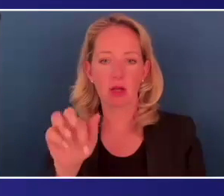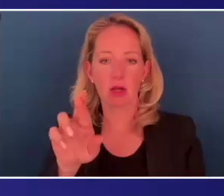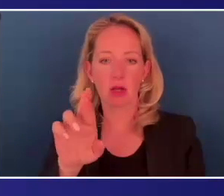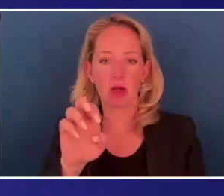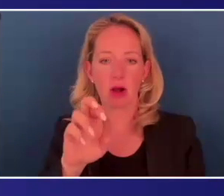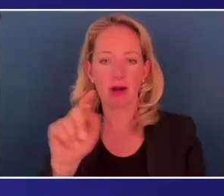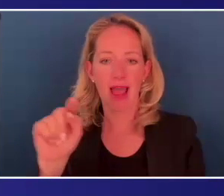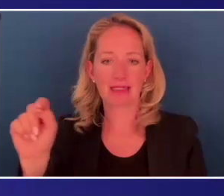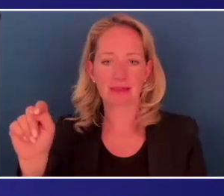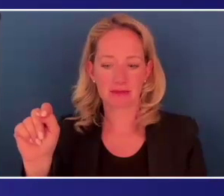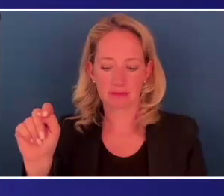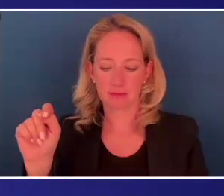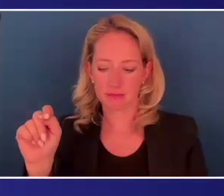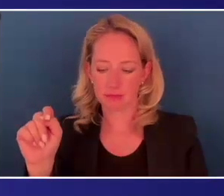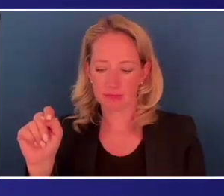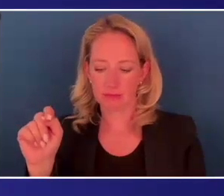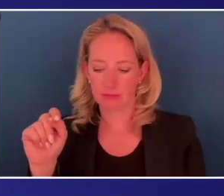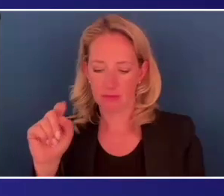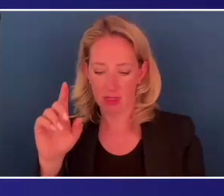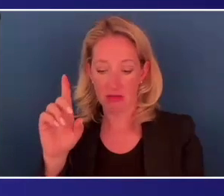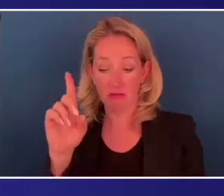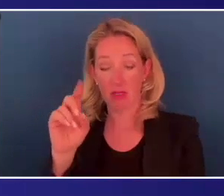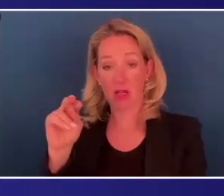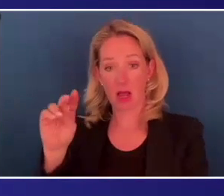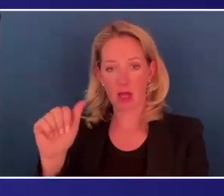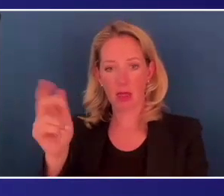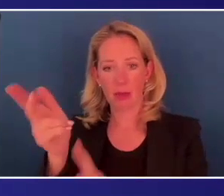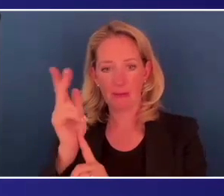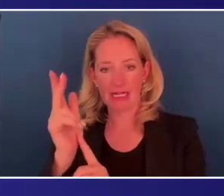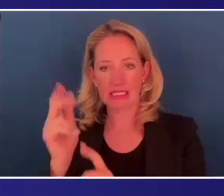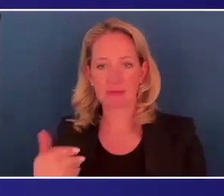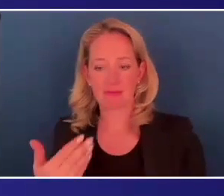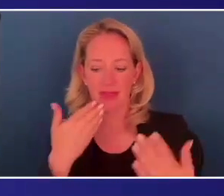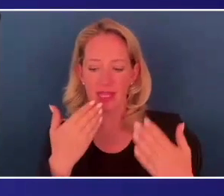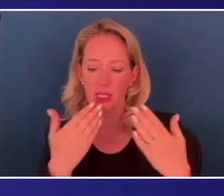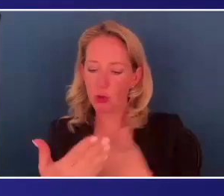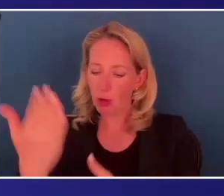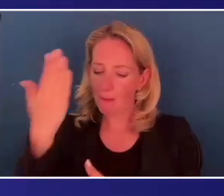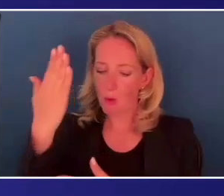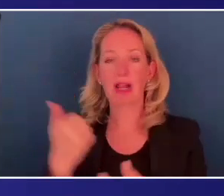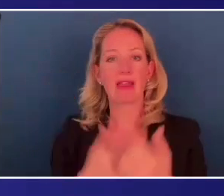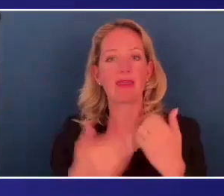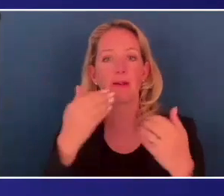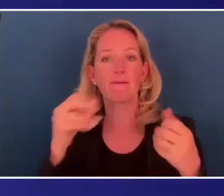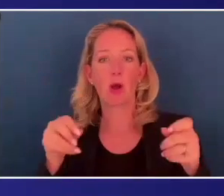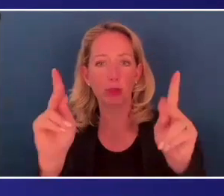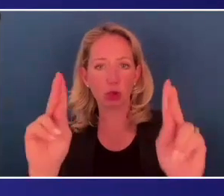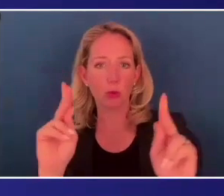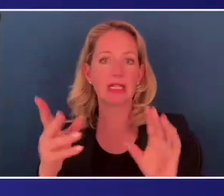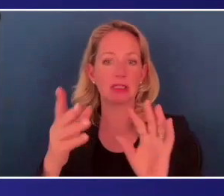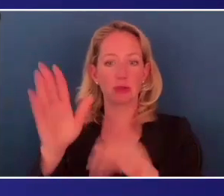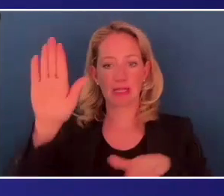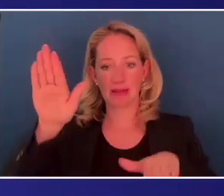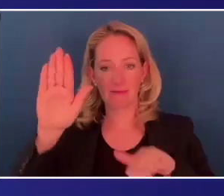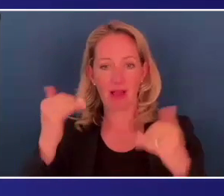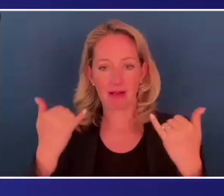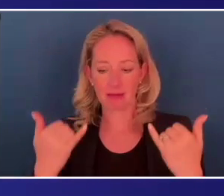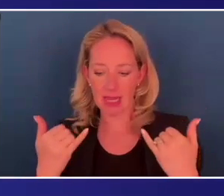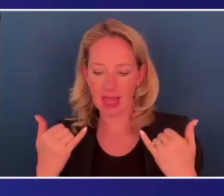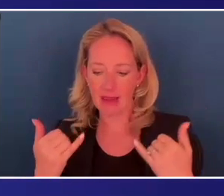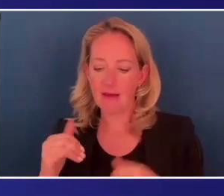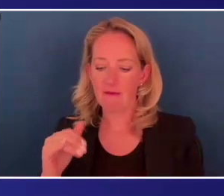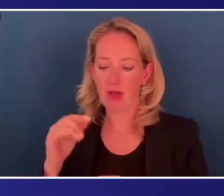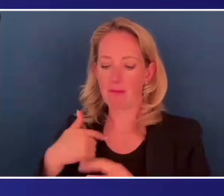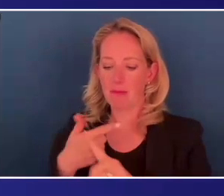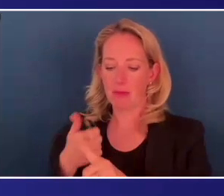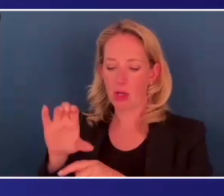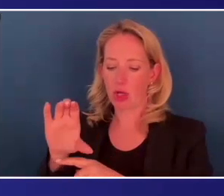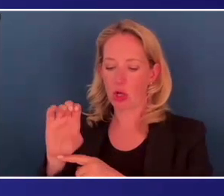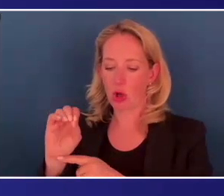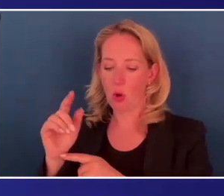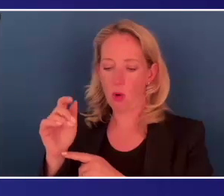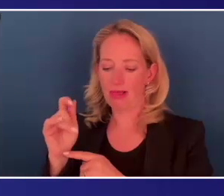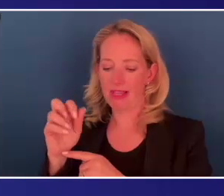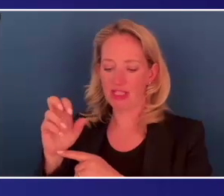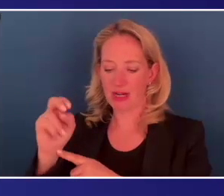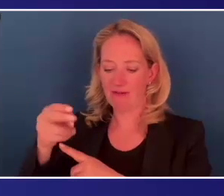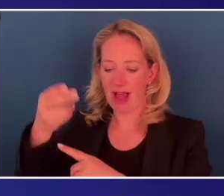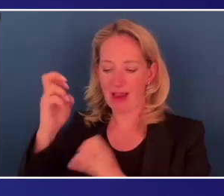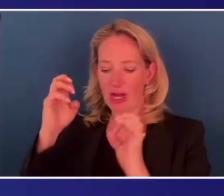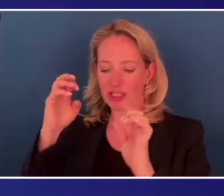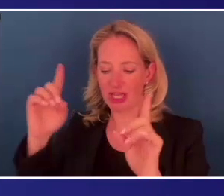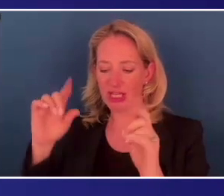Donna, you have 3ÿmin. Thank you. Good morning and thank you for the opportunity to testify today on behalf of the Coalition of Higher Education Assistance Organizations.